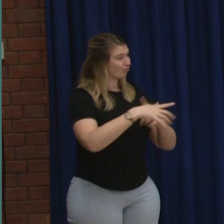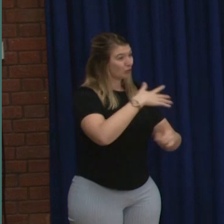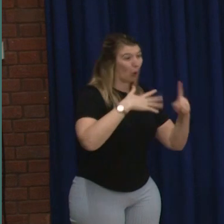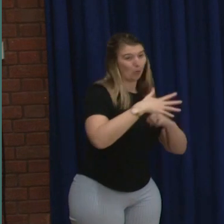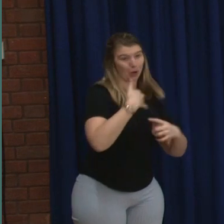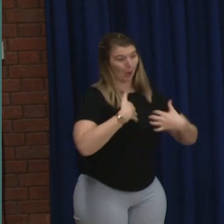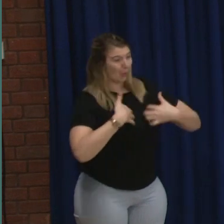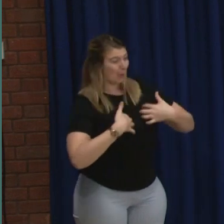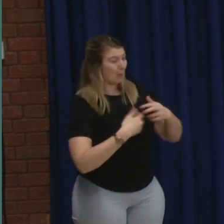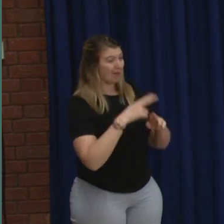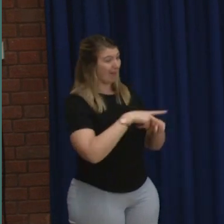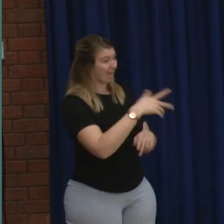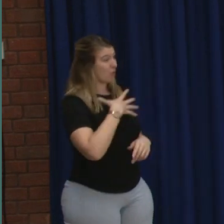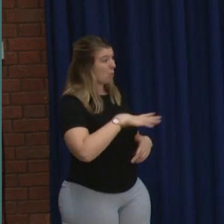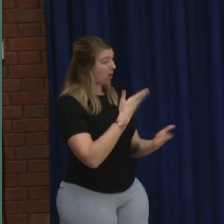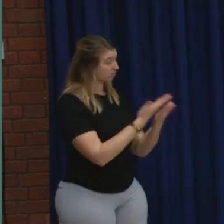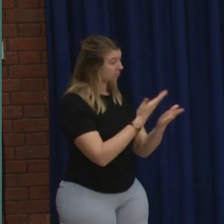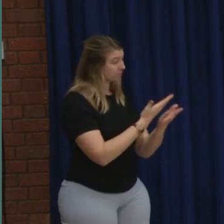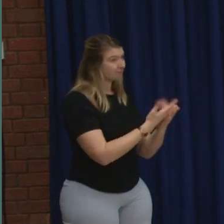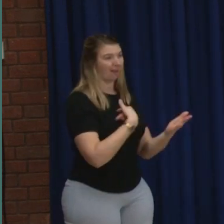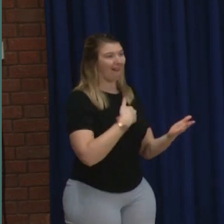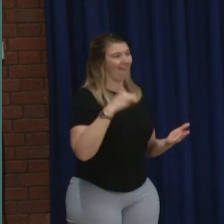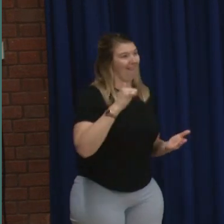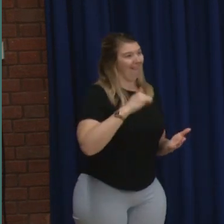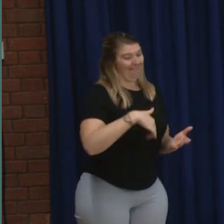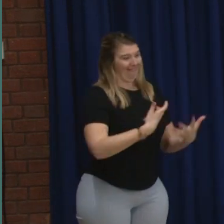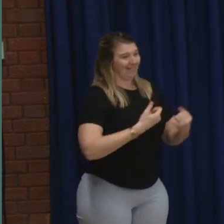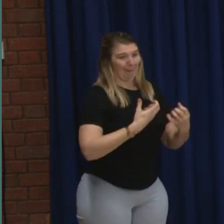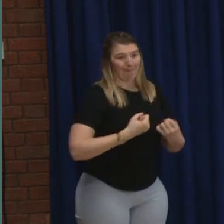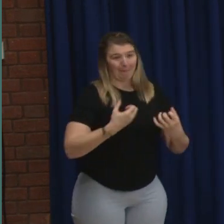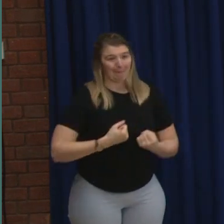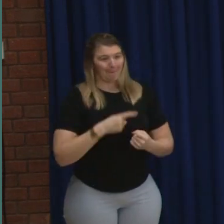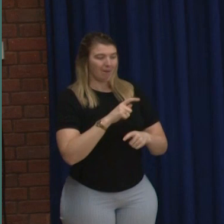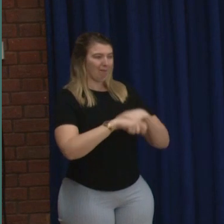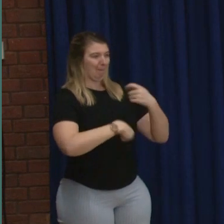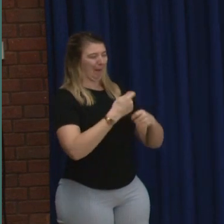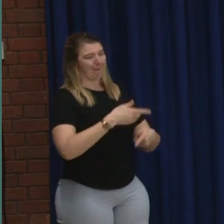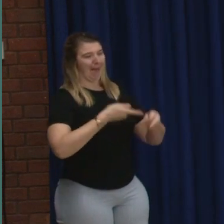something done I did it and I became a prefect, and I became a head girl. I wasn't antisocial,